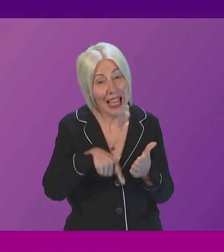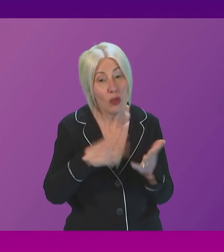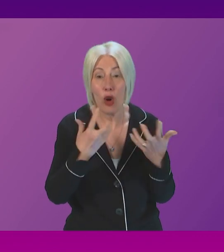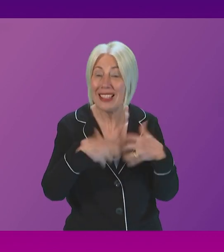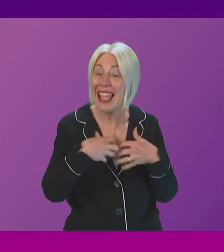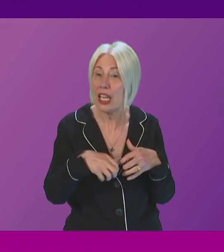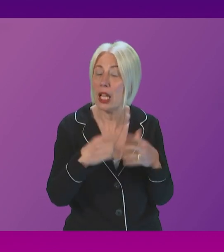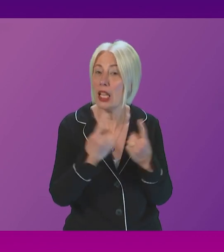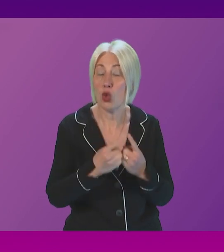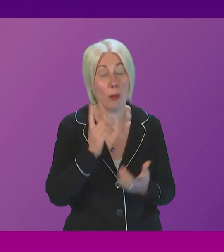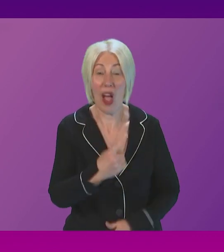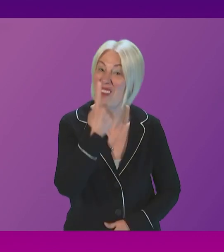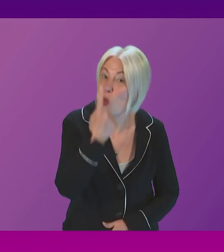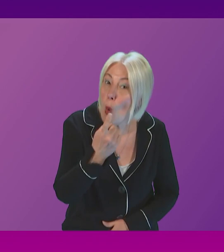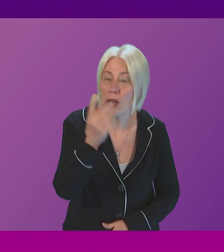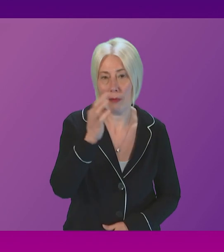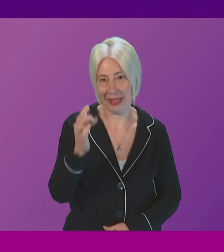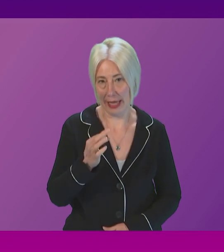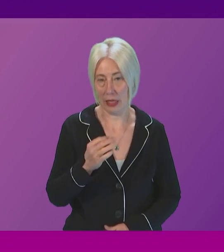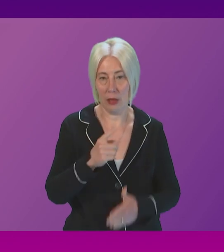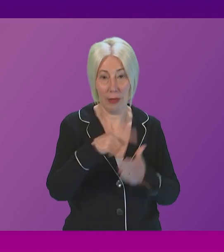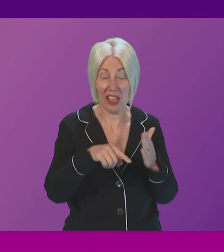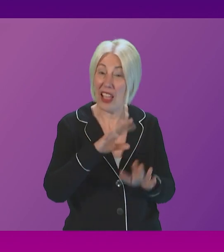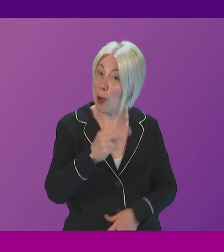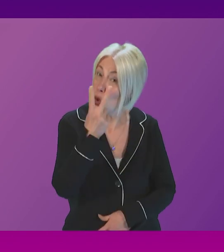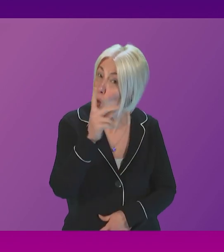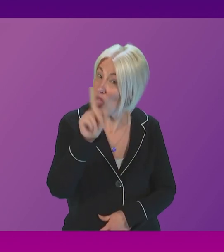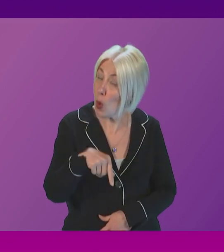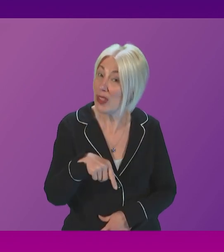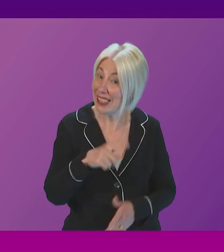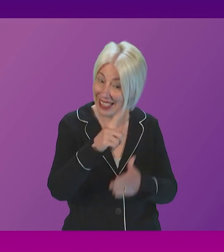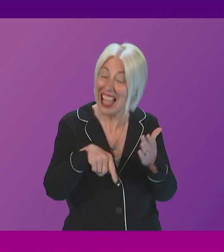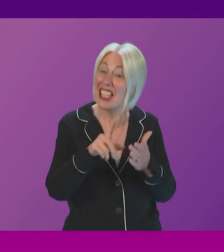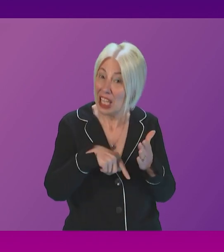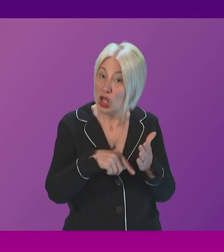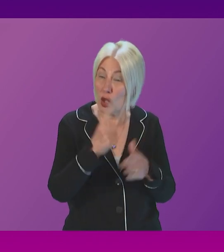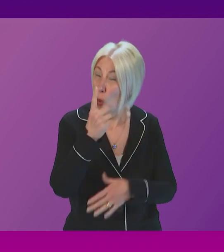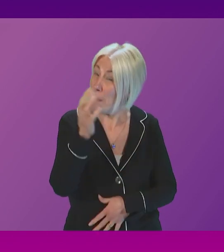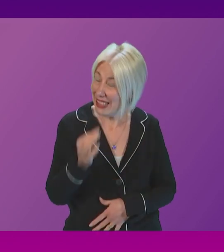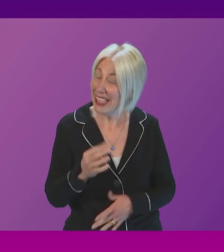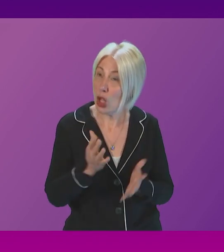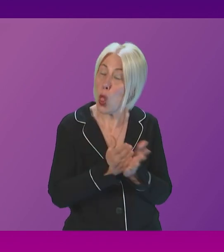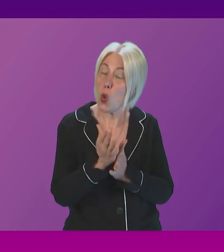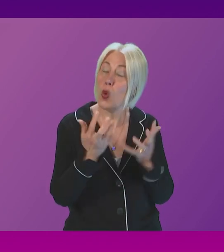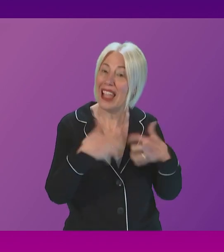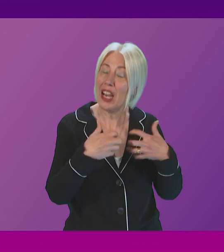that 1 per cent—the almost 2,000 cancellations that take place due to technical issues—has a